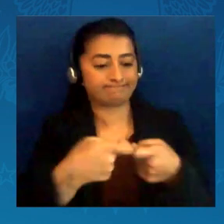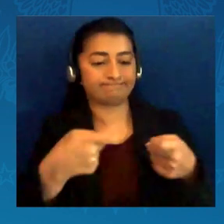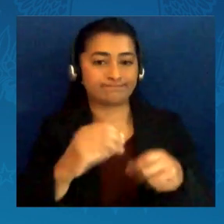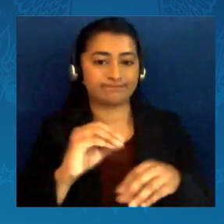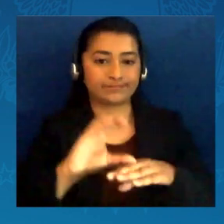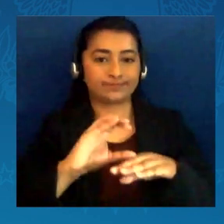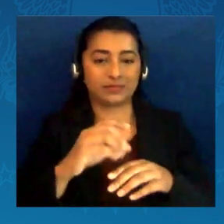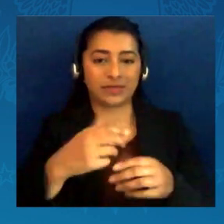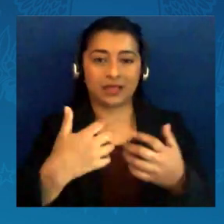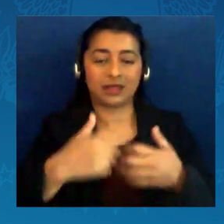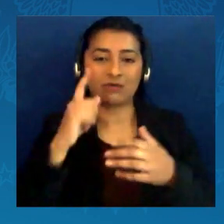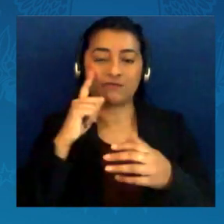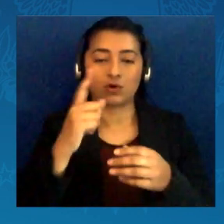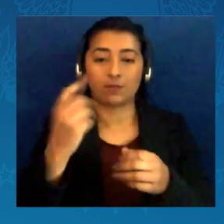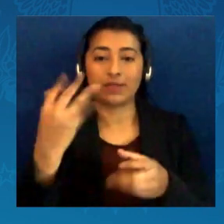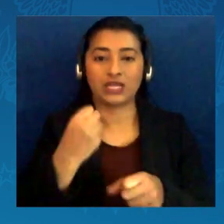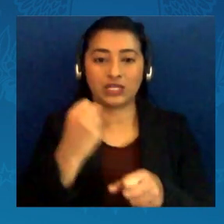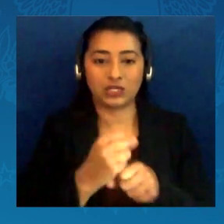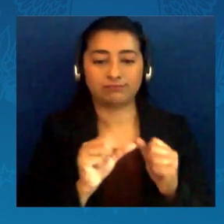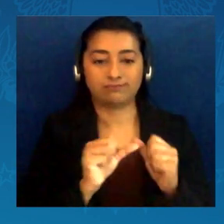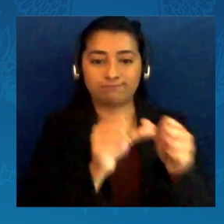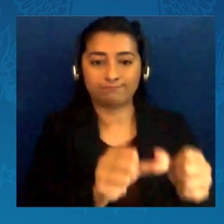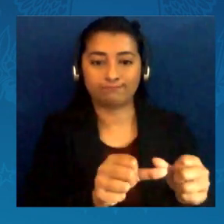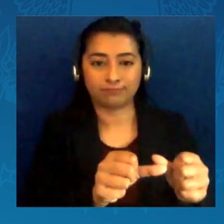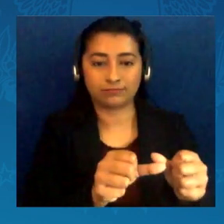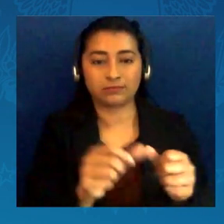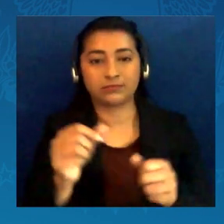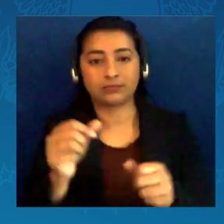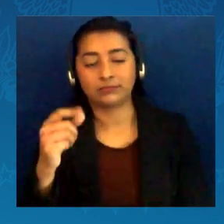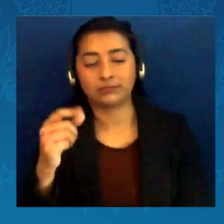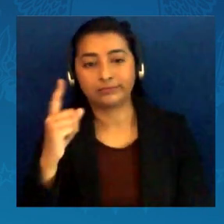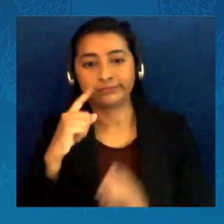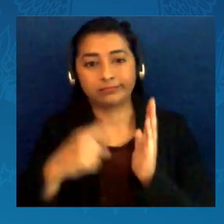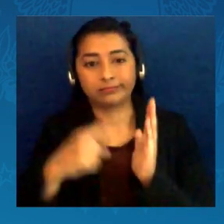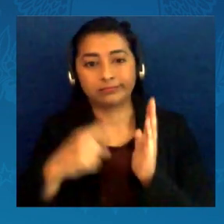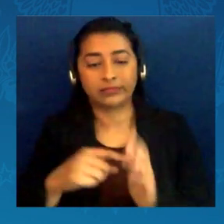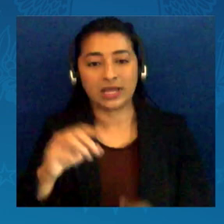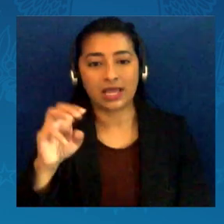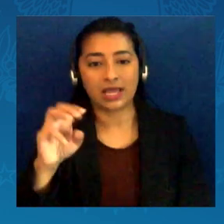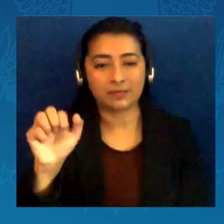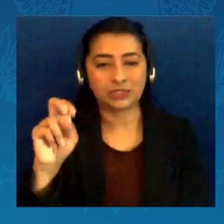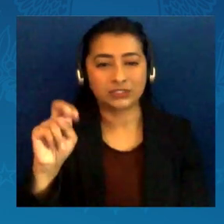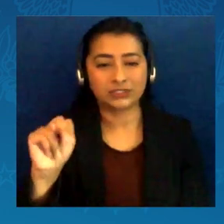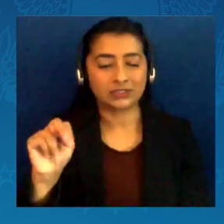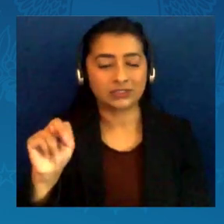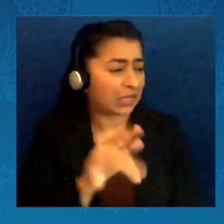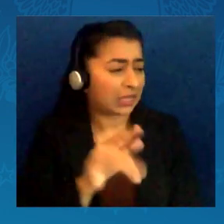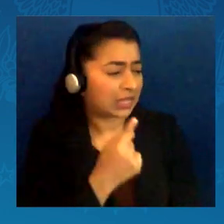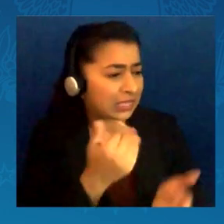Something like Americium 241 has a half life of about. The Vice President: Once again, Male Speaker: Americium 241is an isotope